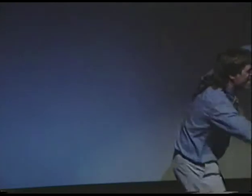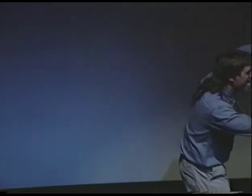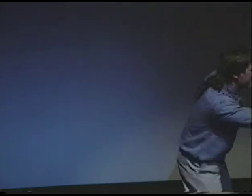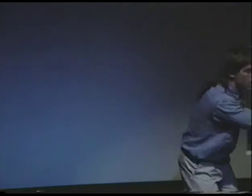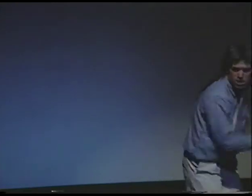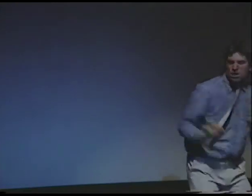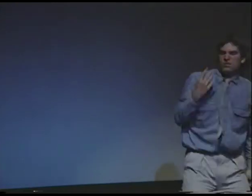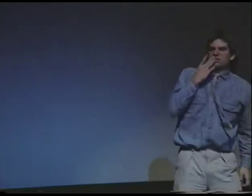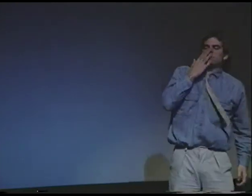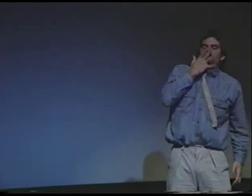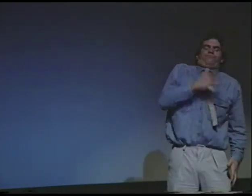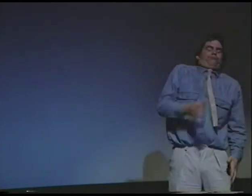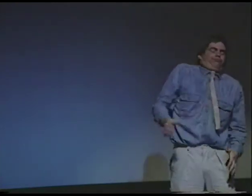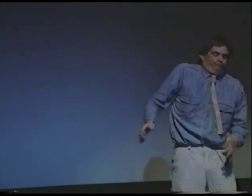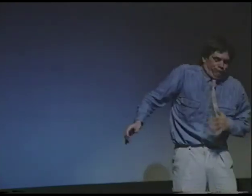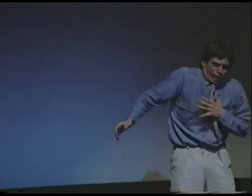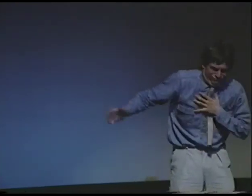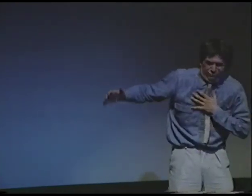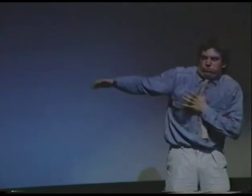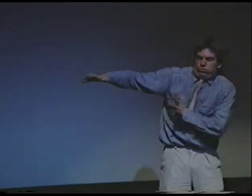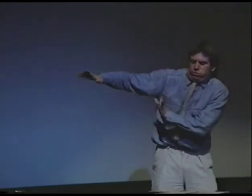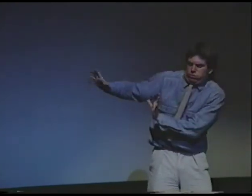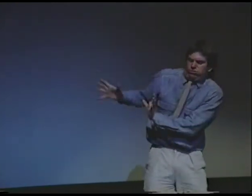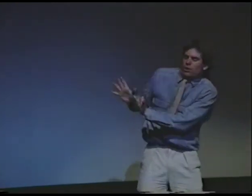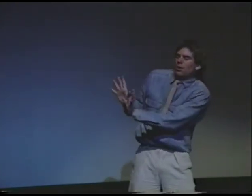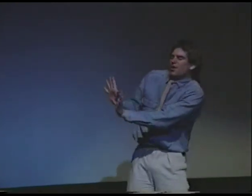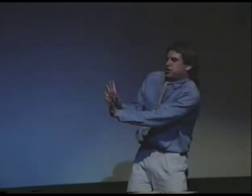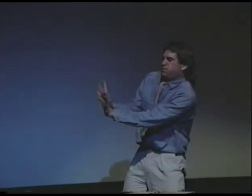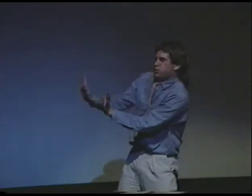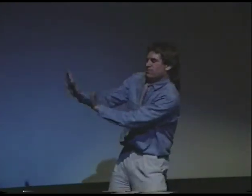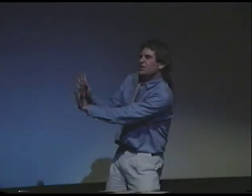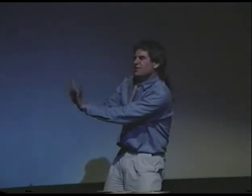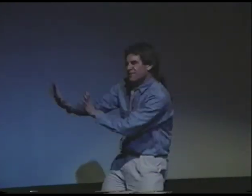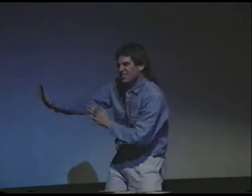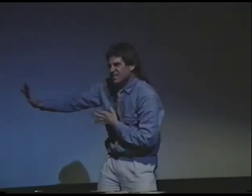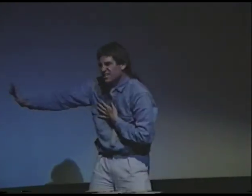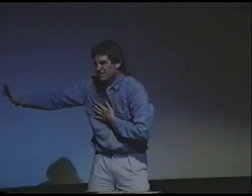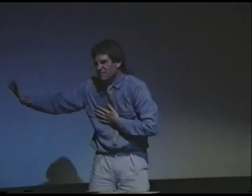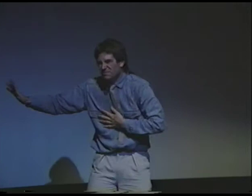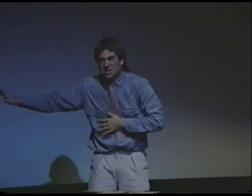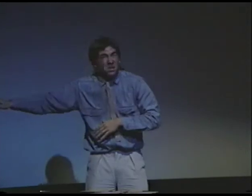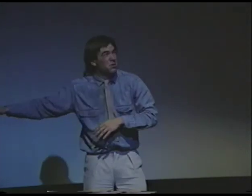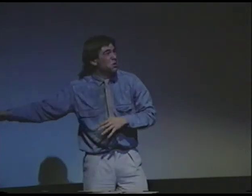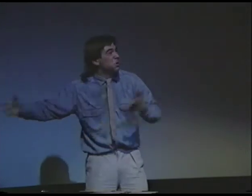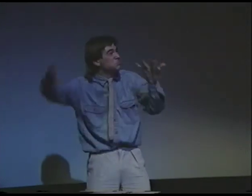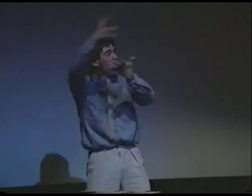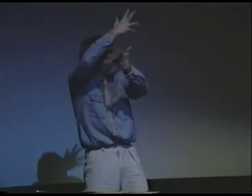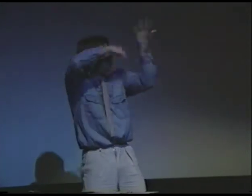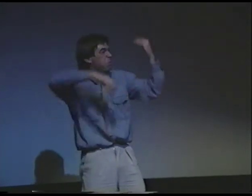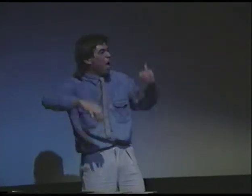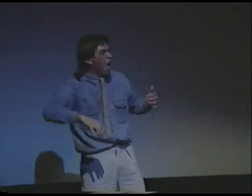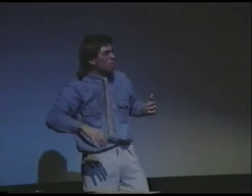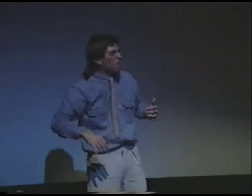And it's a bum. His breath is revolting, and I push him away from me.